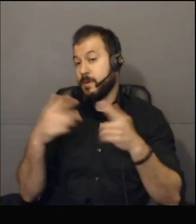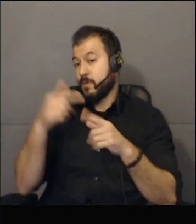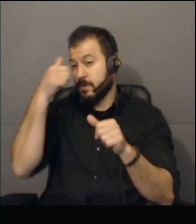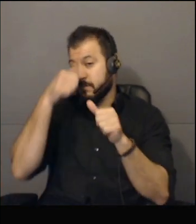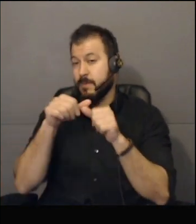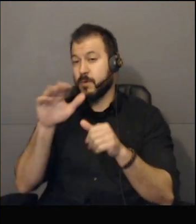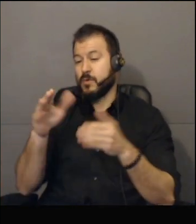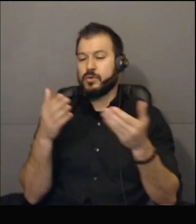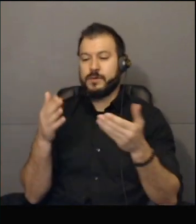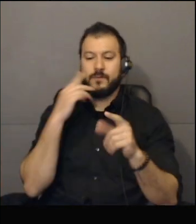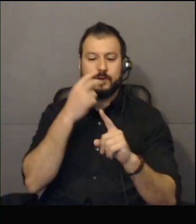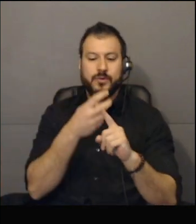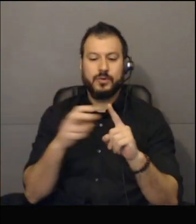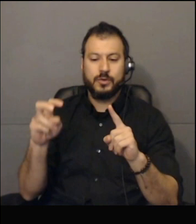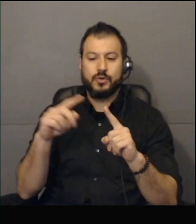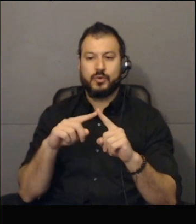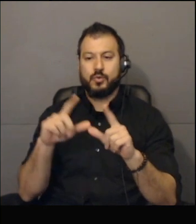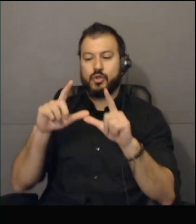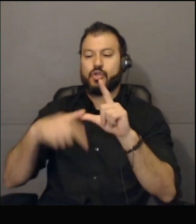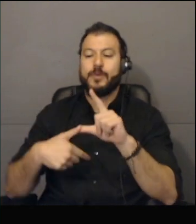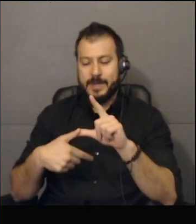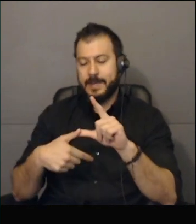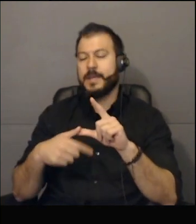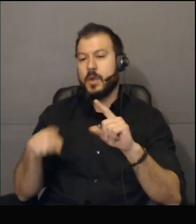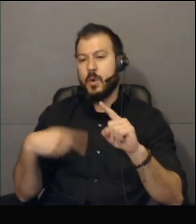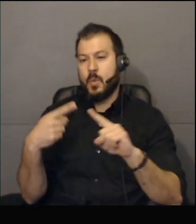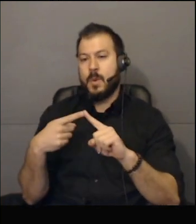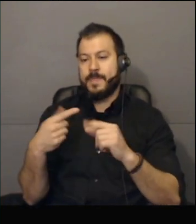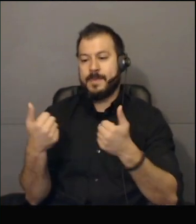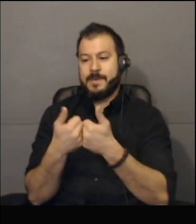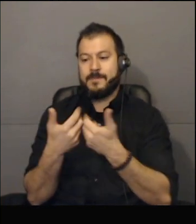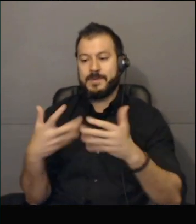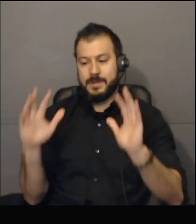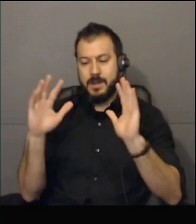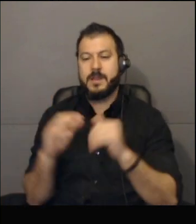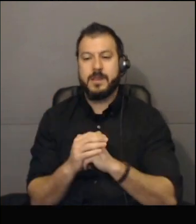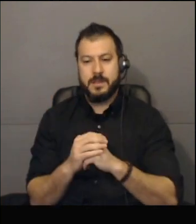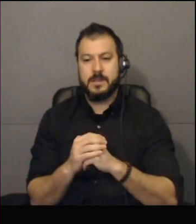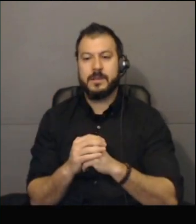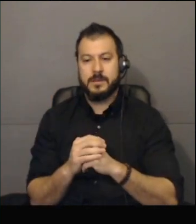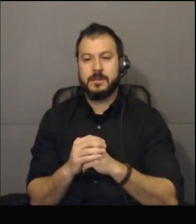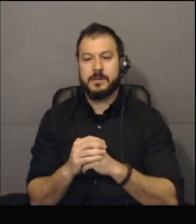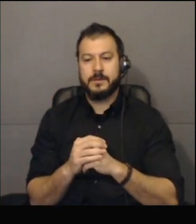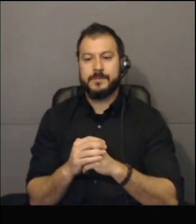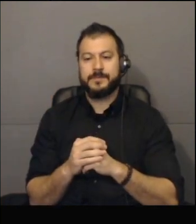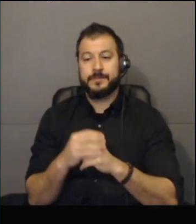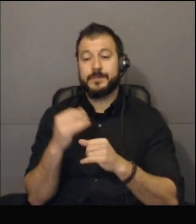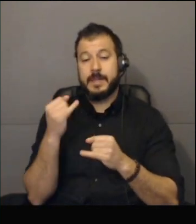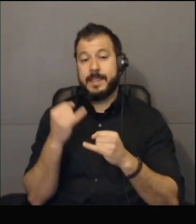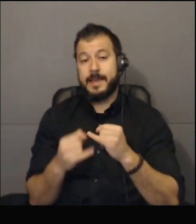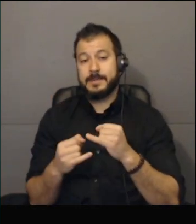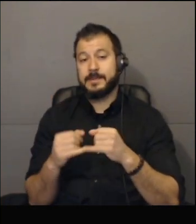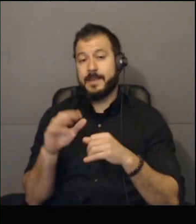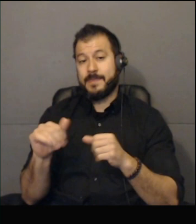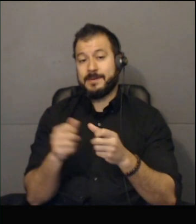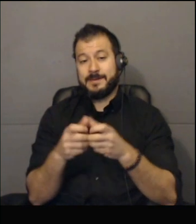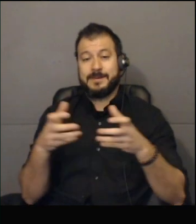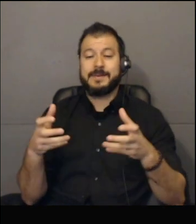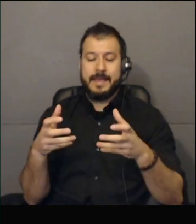transition to in terminating state when the game server process exits. Last but not least, the scaling mechanism applying to standing